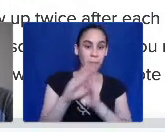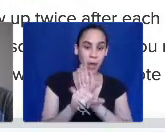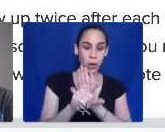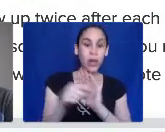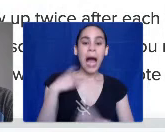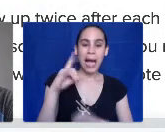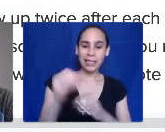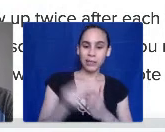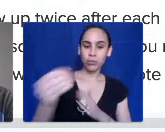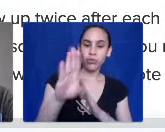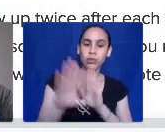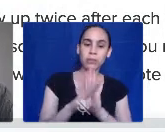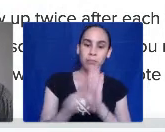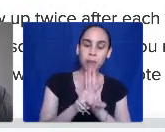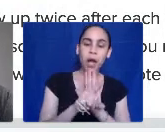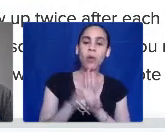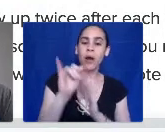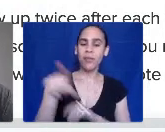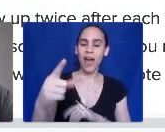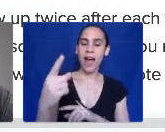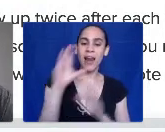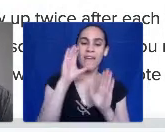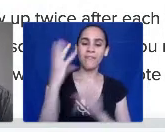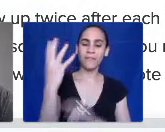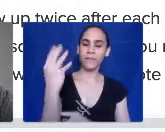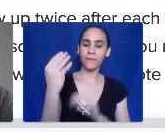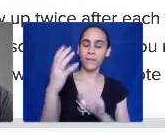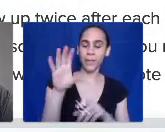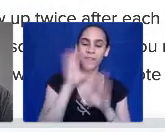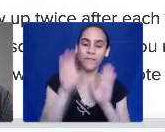is what photographers use um to make sure it looks nice and clear but like don't have weird things in